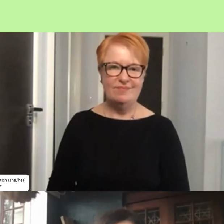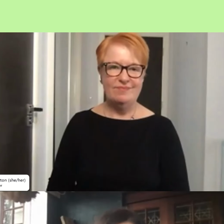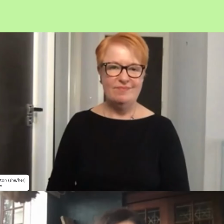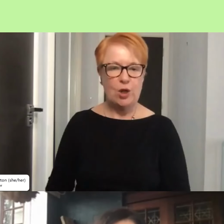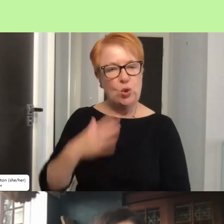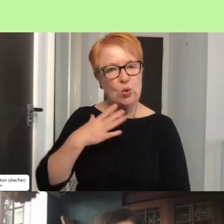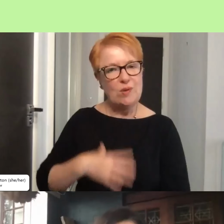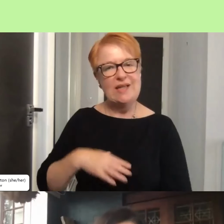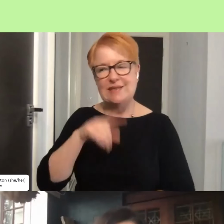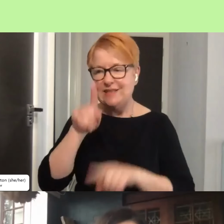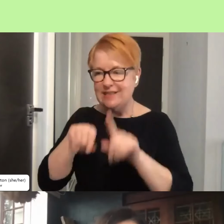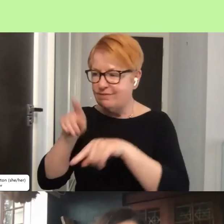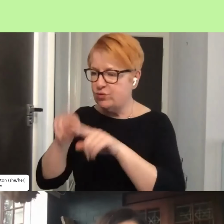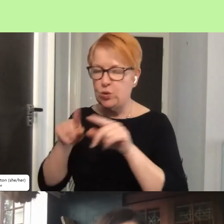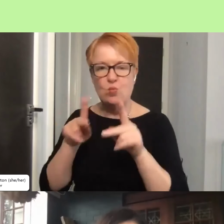Sometimes it's really problematic.